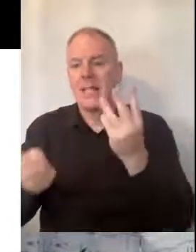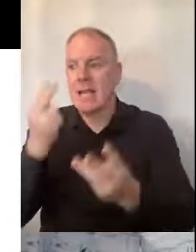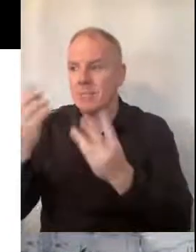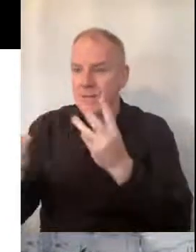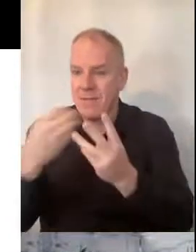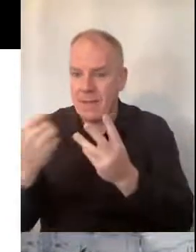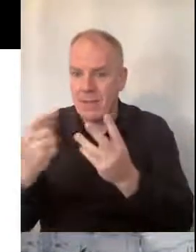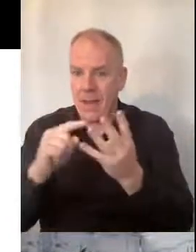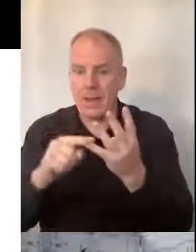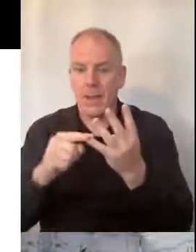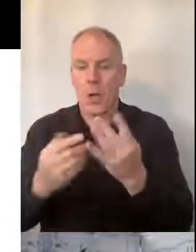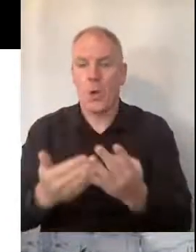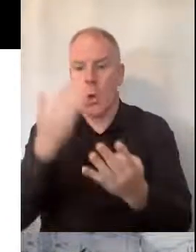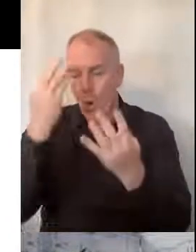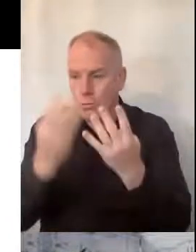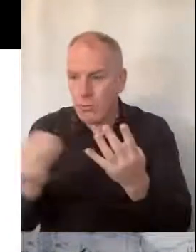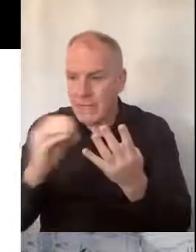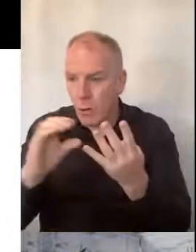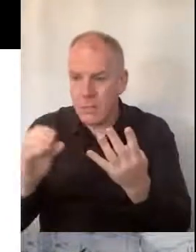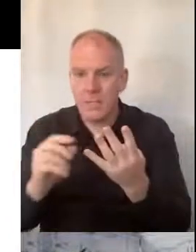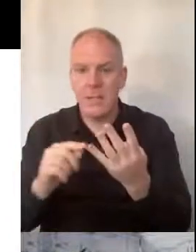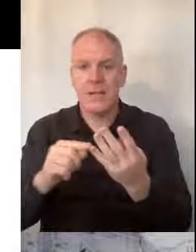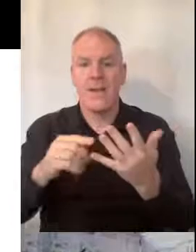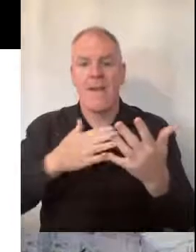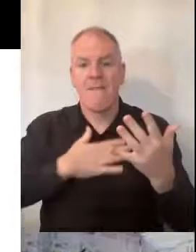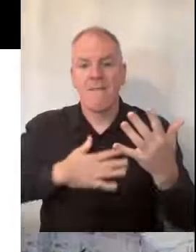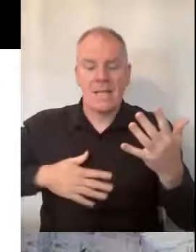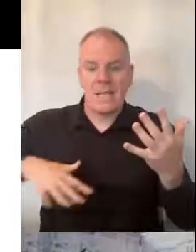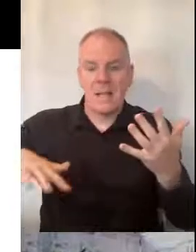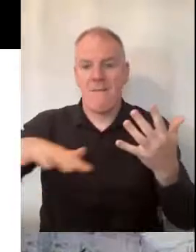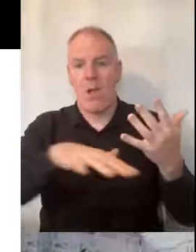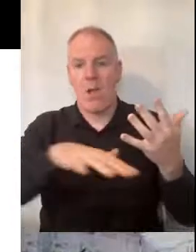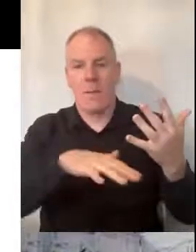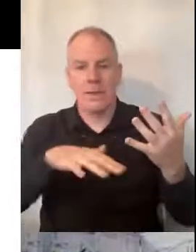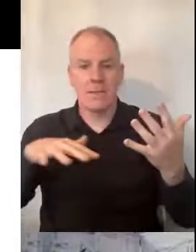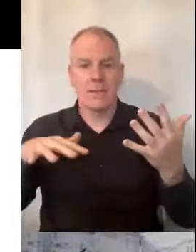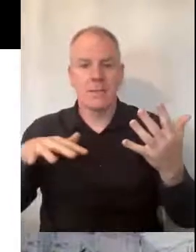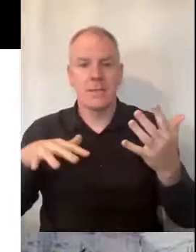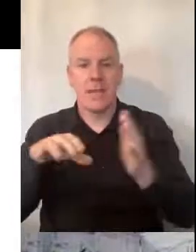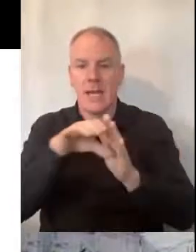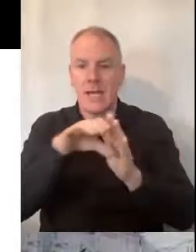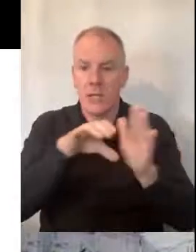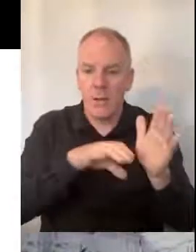learning resources, physical sites and environments, the curriculum design and delivery,